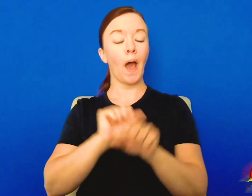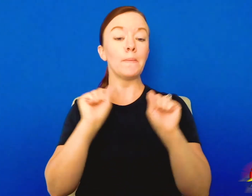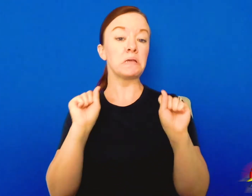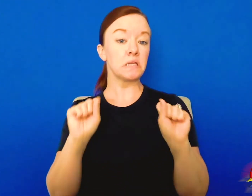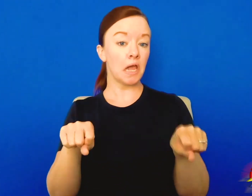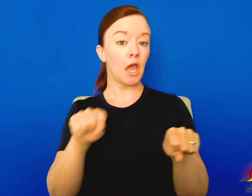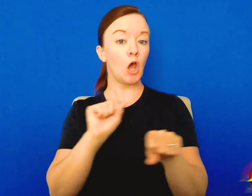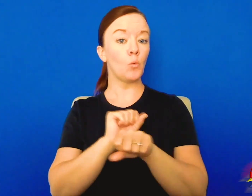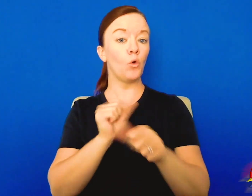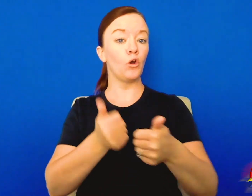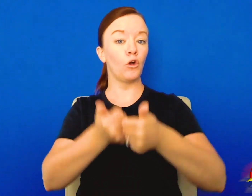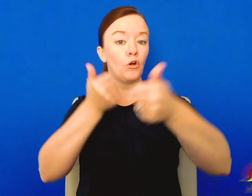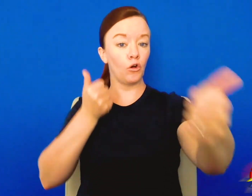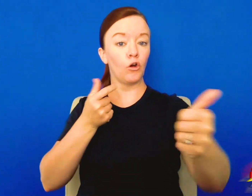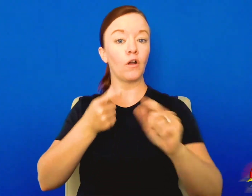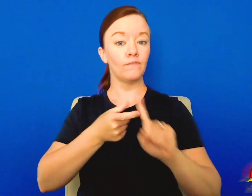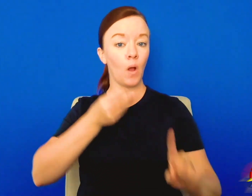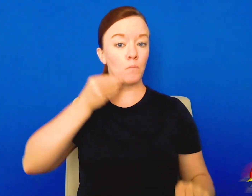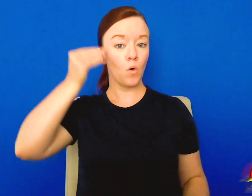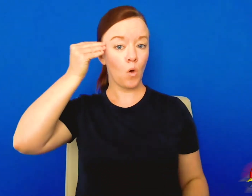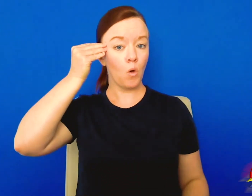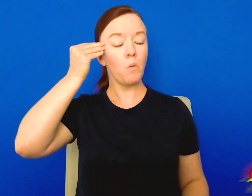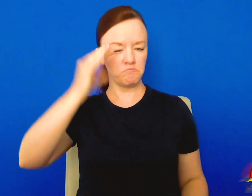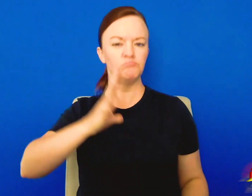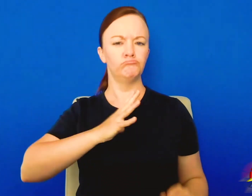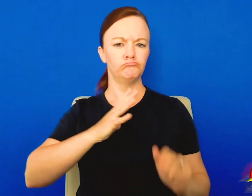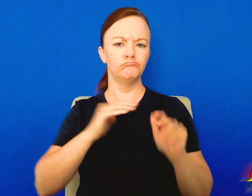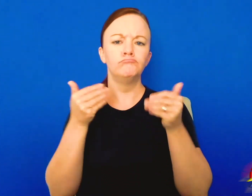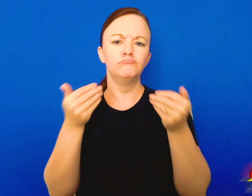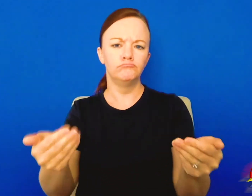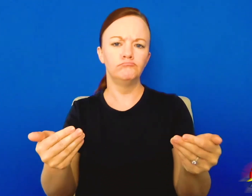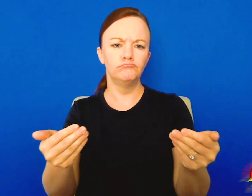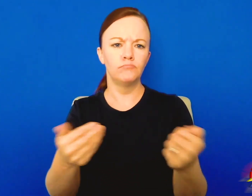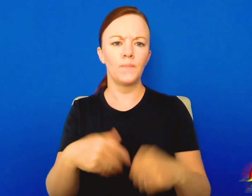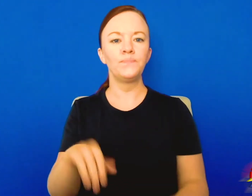IF YOUR JOB IS ELIGIBLE FOR REMOTE WORK, THEN YOU MAY WORK FROM HOME.